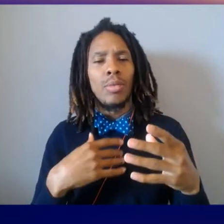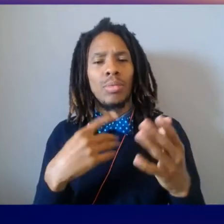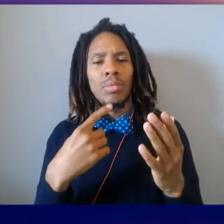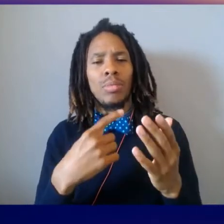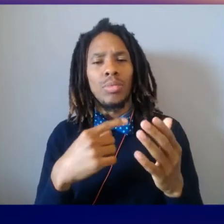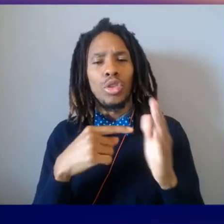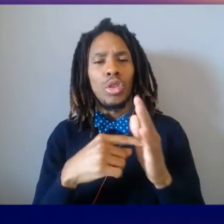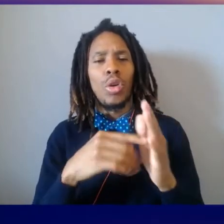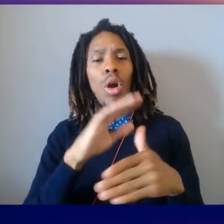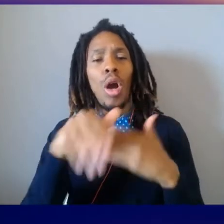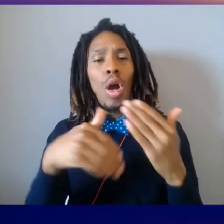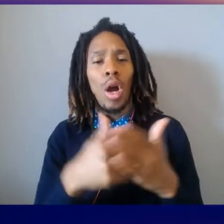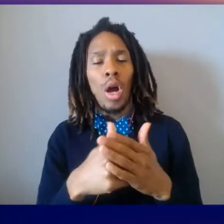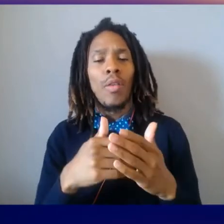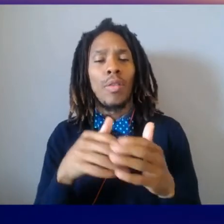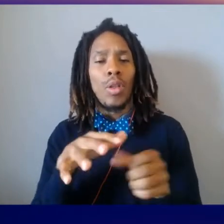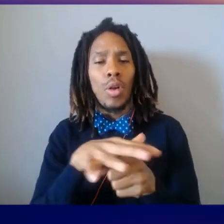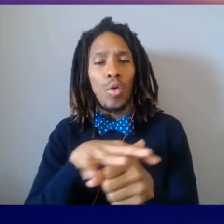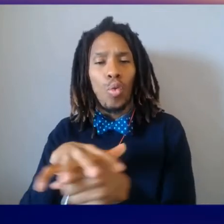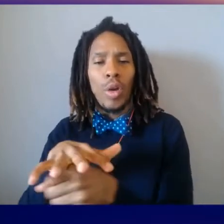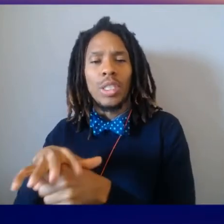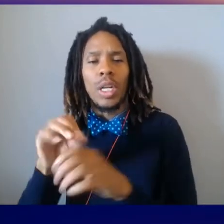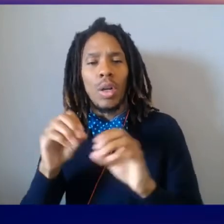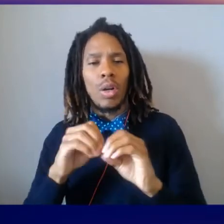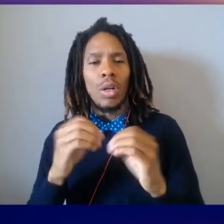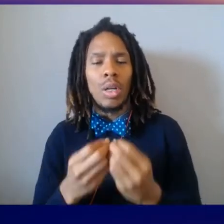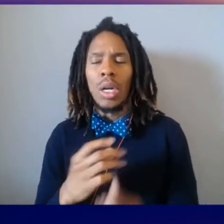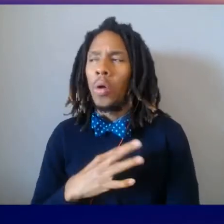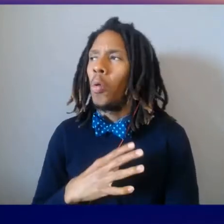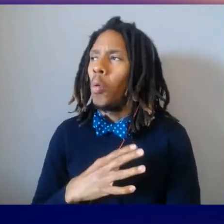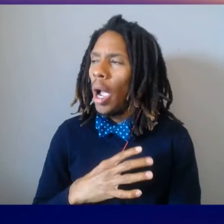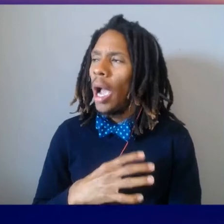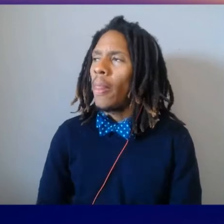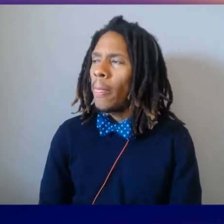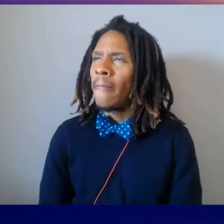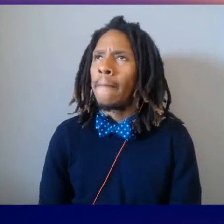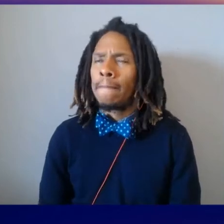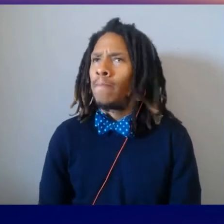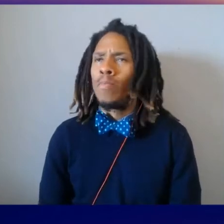Super interesting. I mean, it just makes it super easy